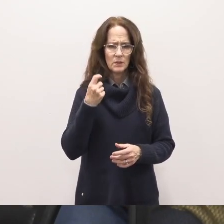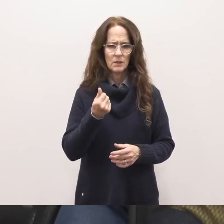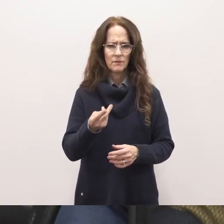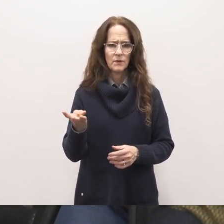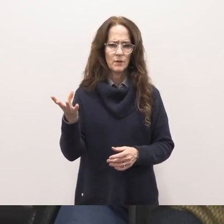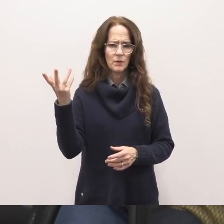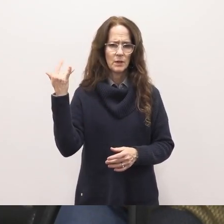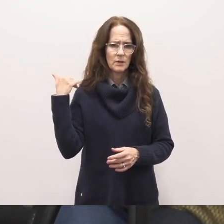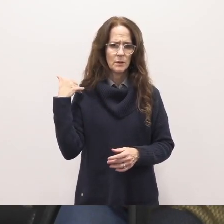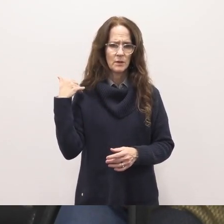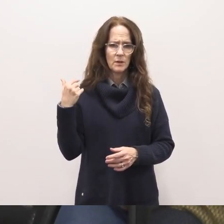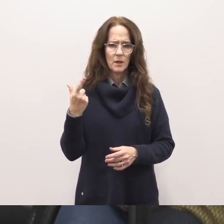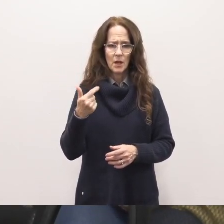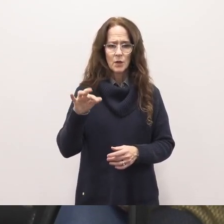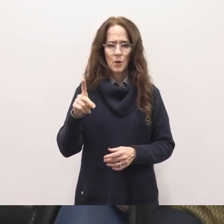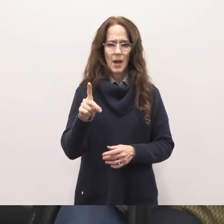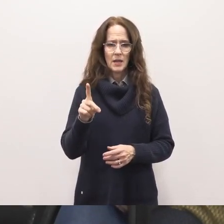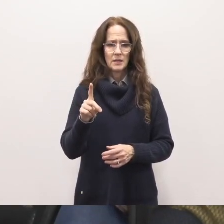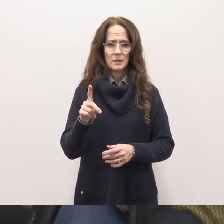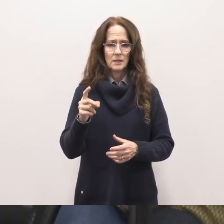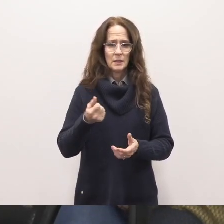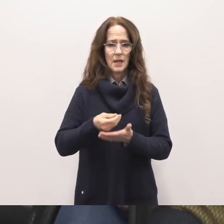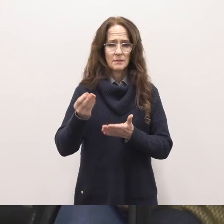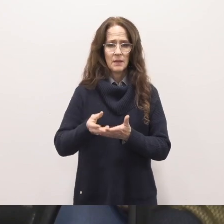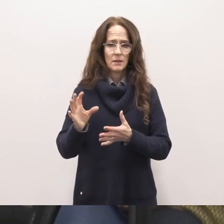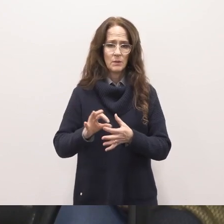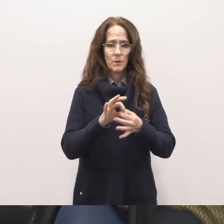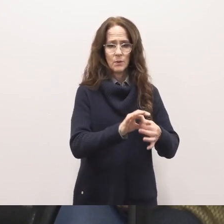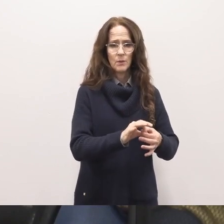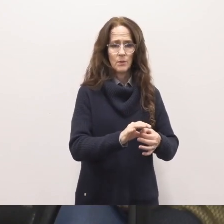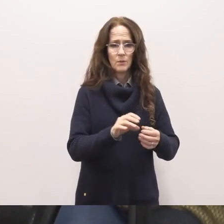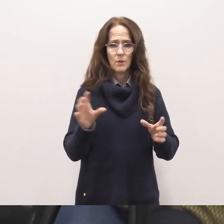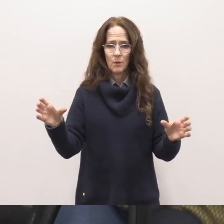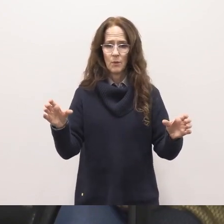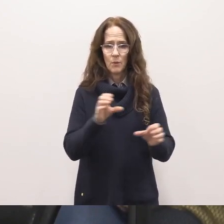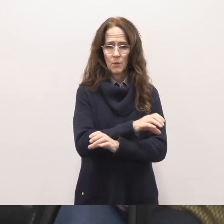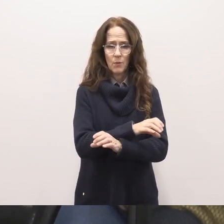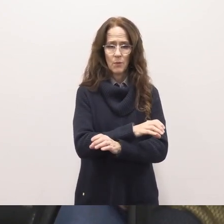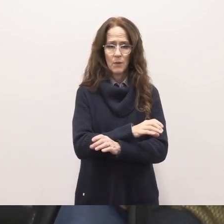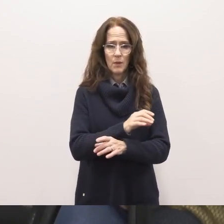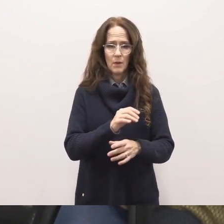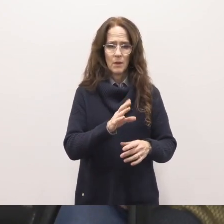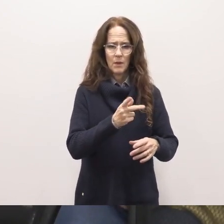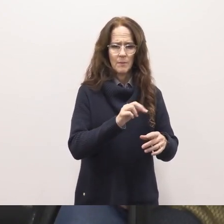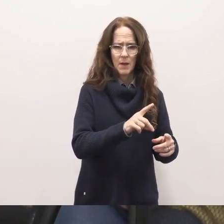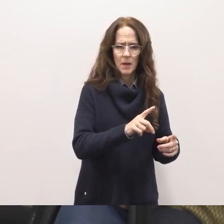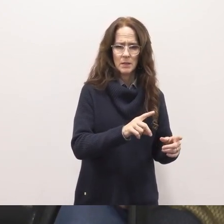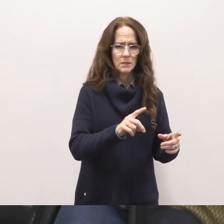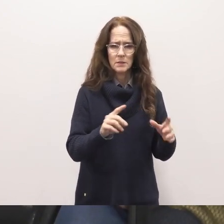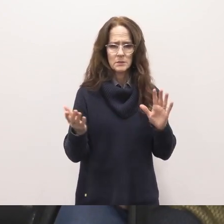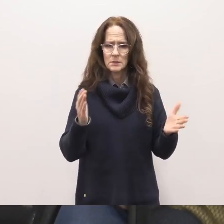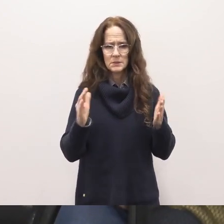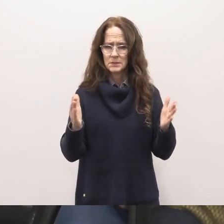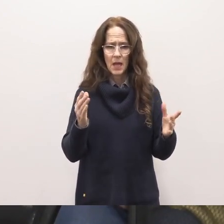where they had a grant, and so the expenses were really intended for a different grant, and landed in the bond. And we were like, oh, this doesn't sound right.